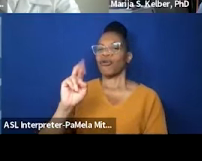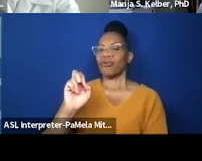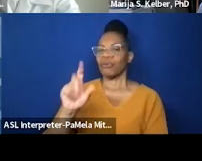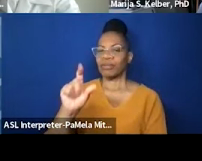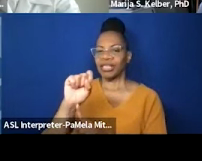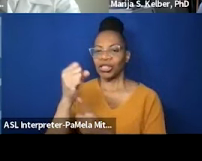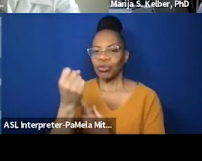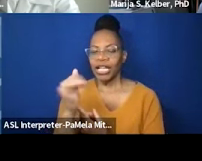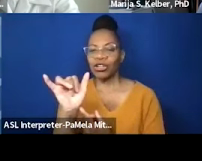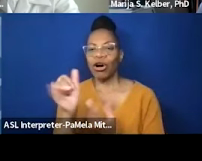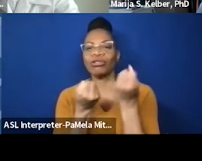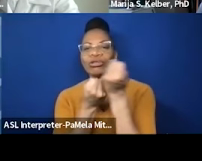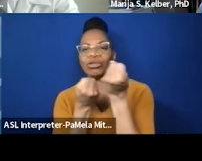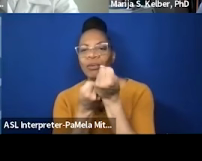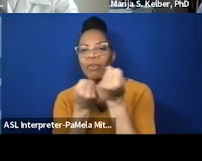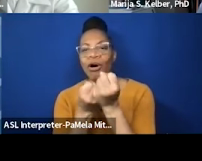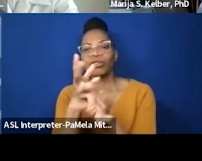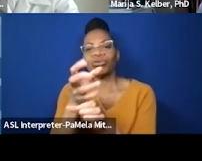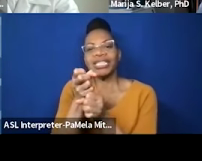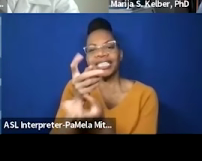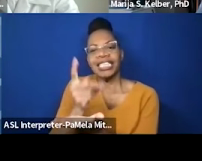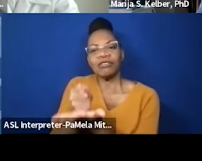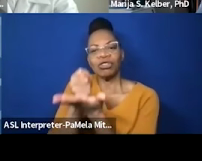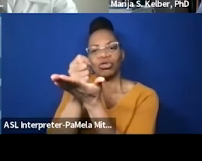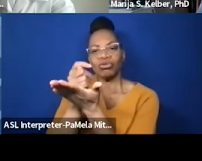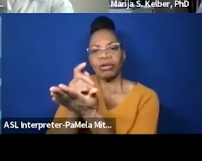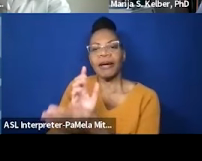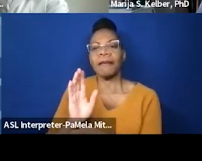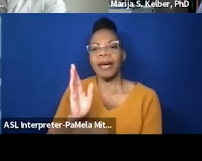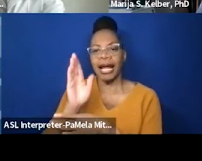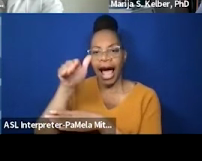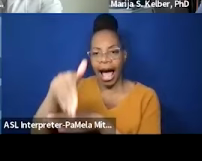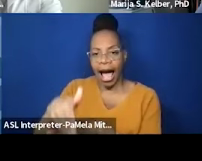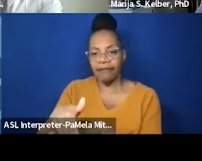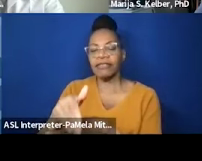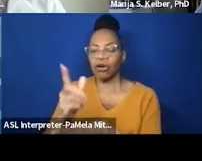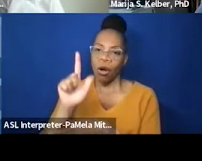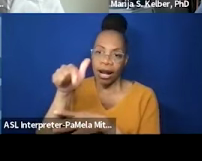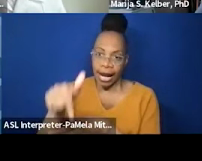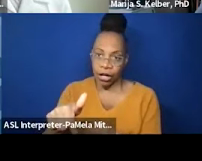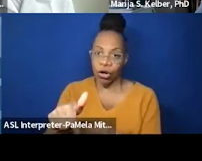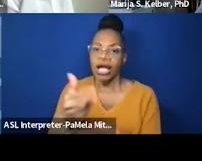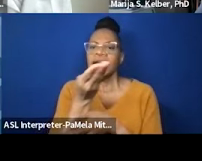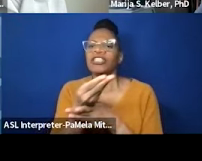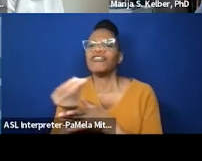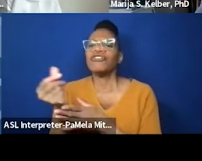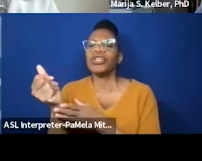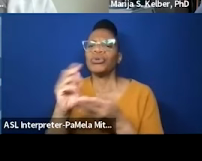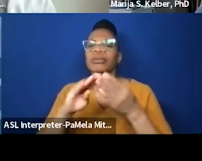to get them treatment afterwards. These initiatives are in a number of community-based correctional facilities